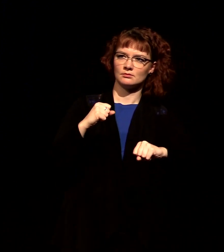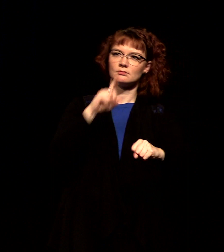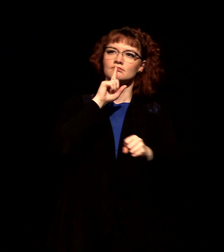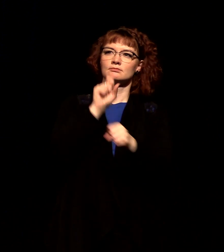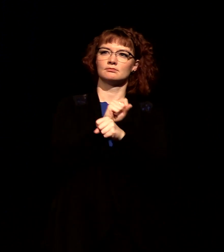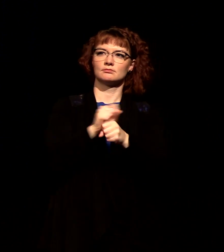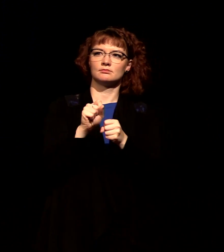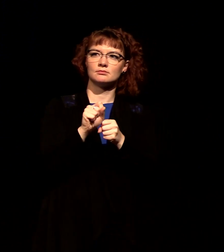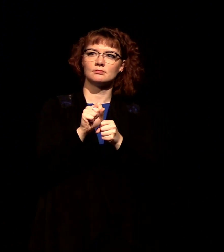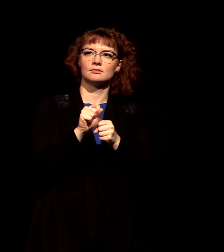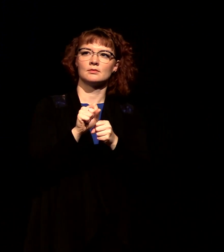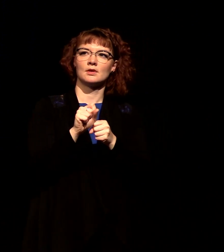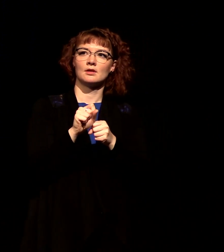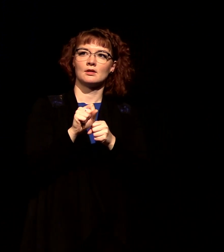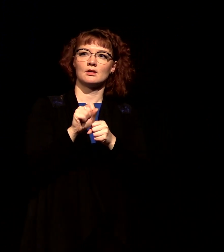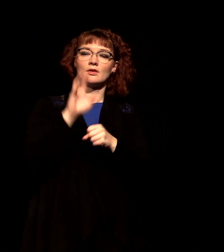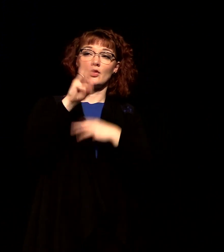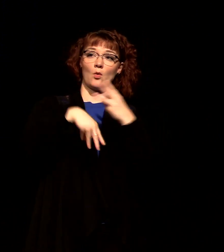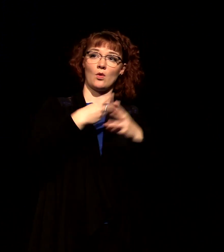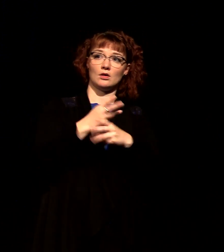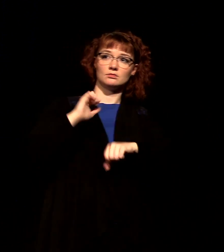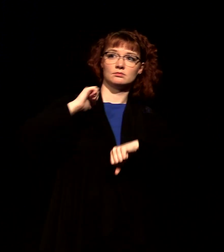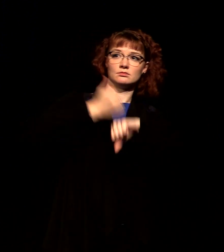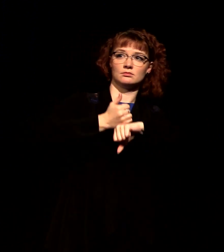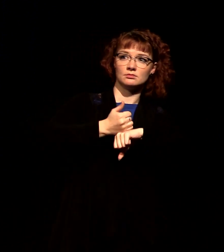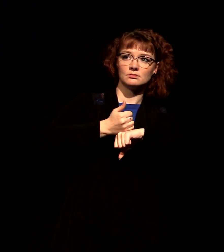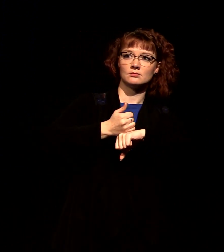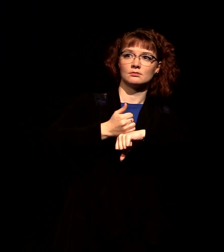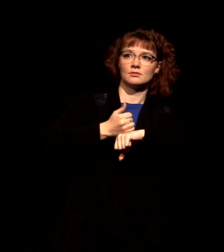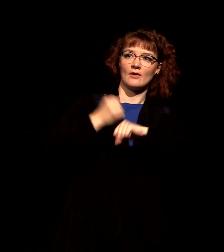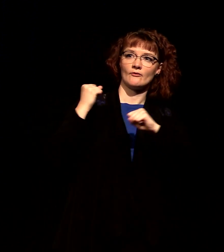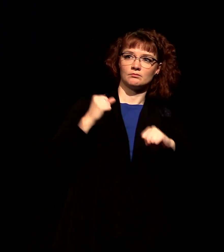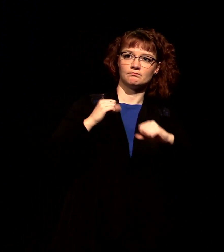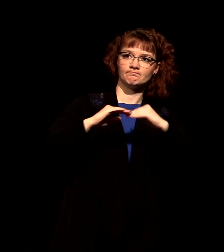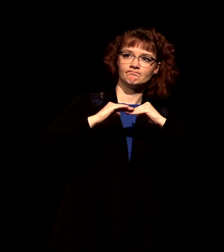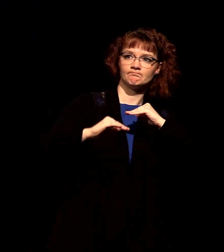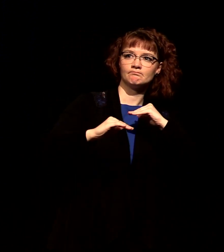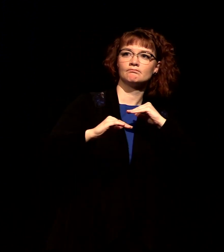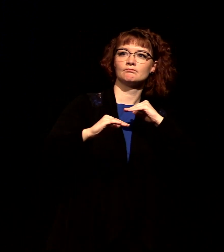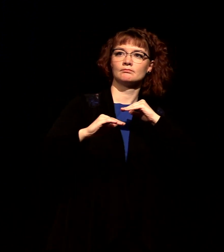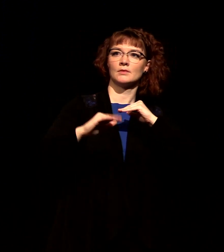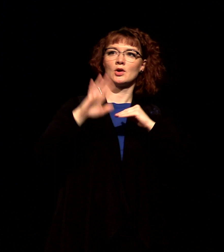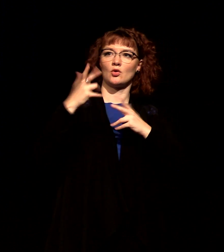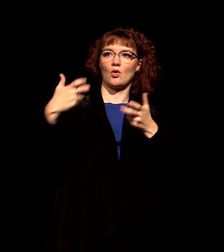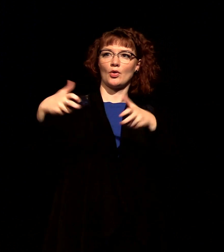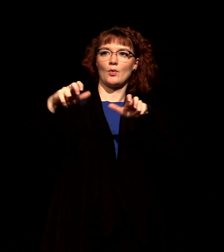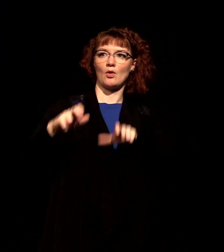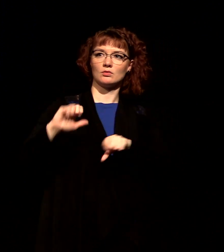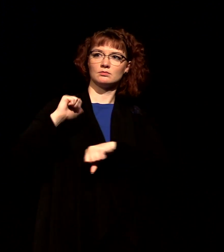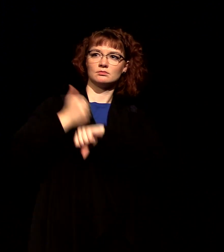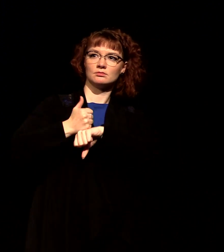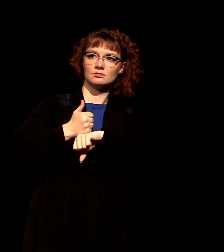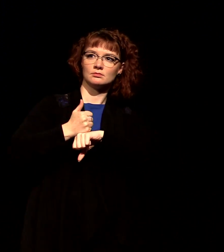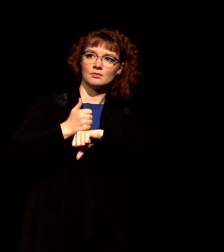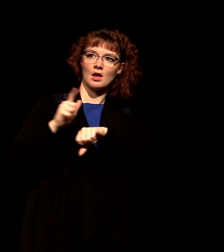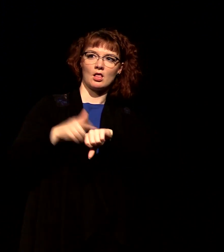world is established, firm and secure. Your throne was established long ago, you are from all eternity. And the